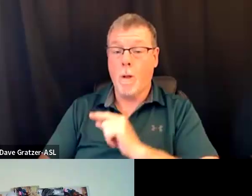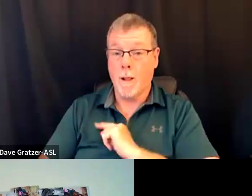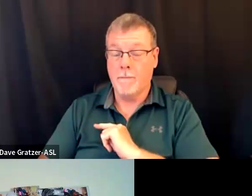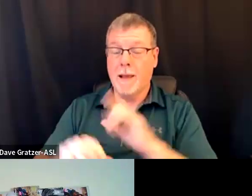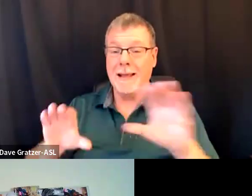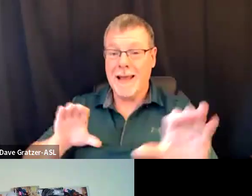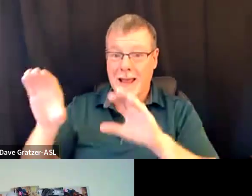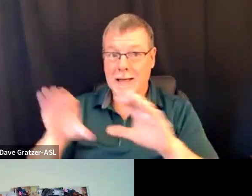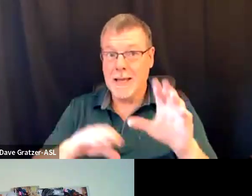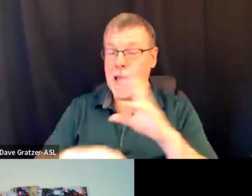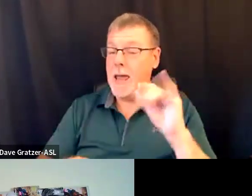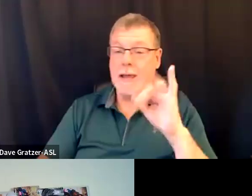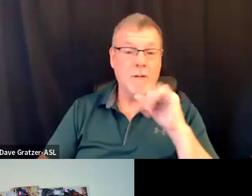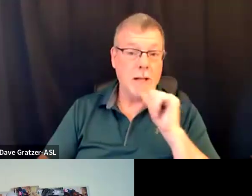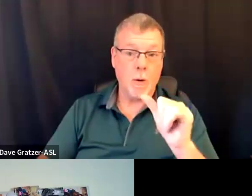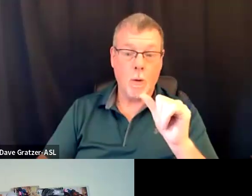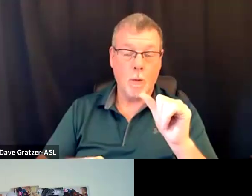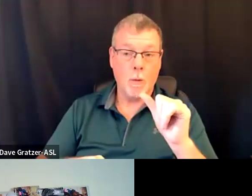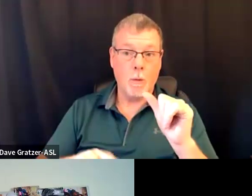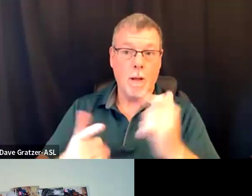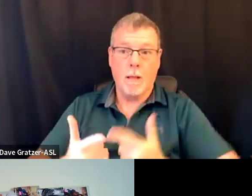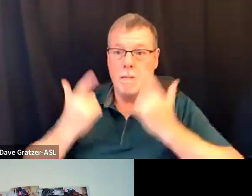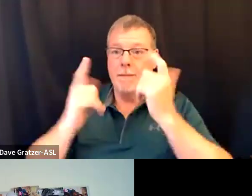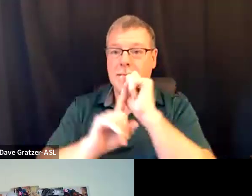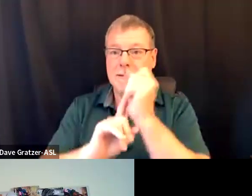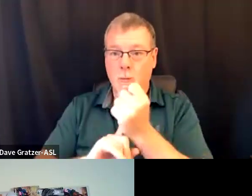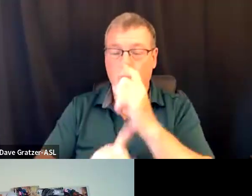even if no current living situation or other date was present?"